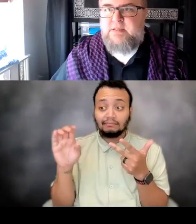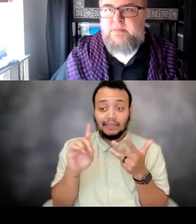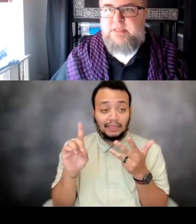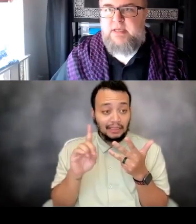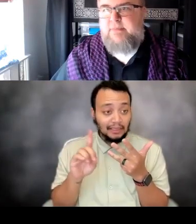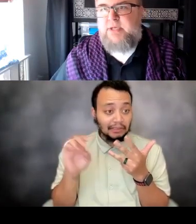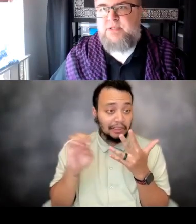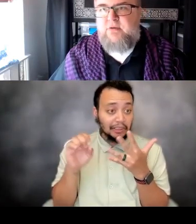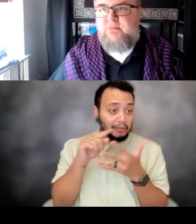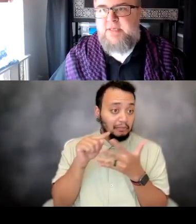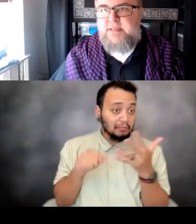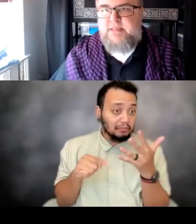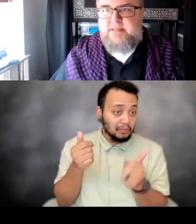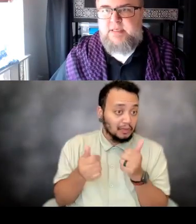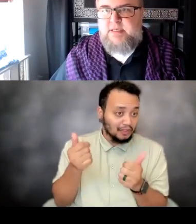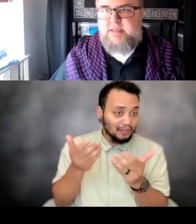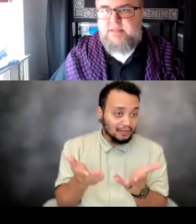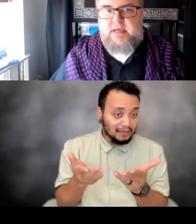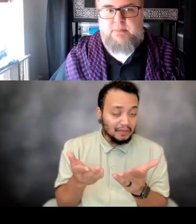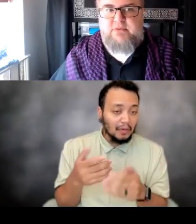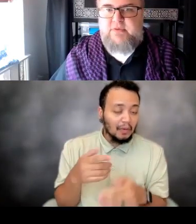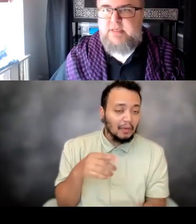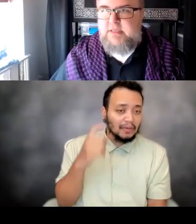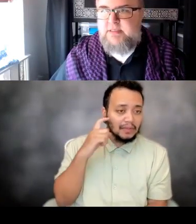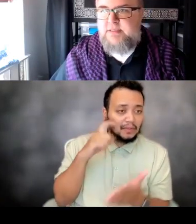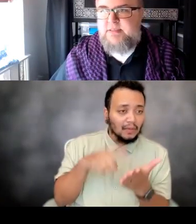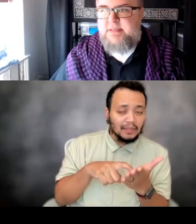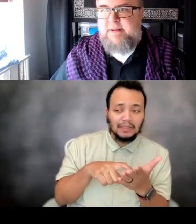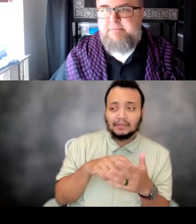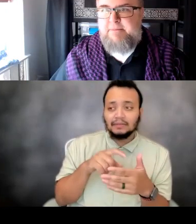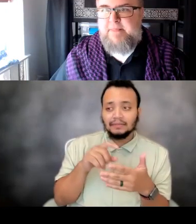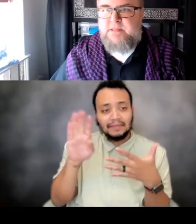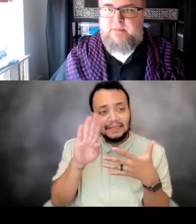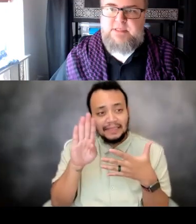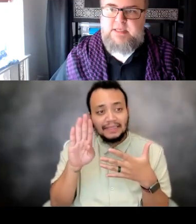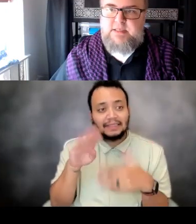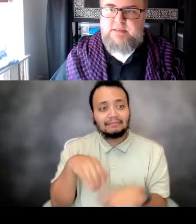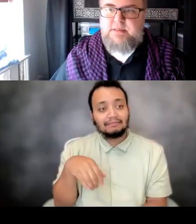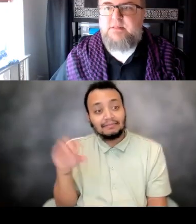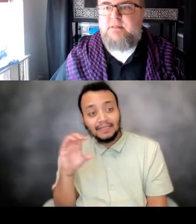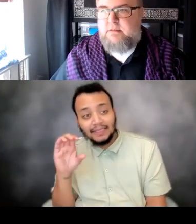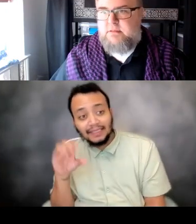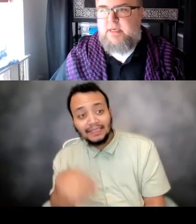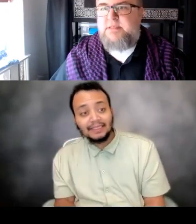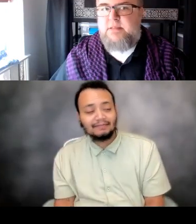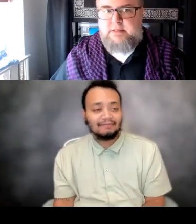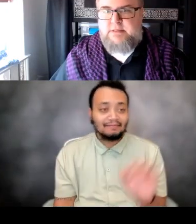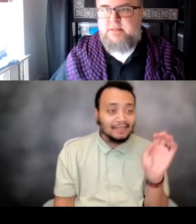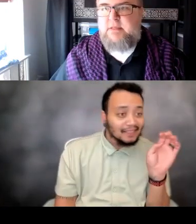So I'm seeing a bunch of Bs and Cs, a couple of Es, some Ds. Excellent,